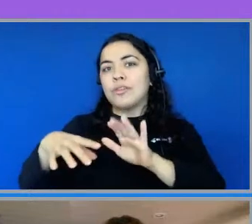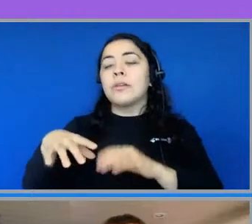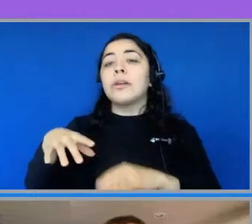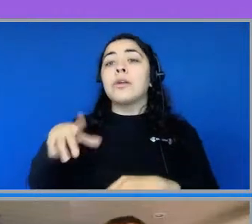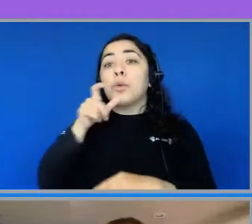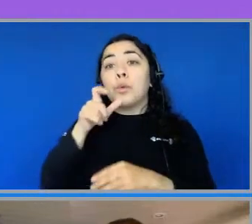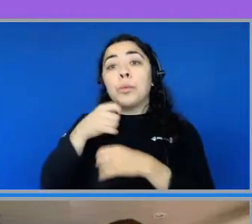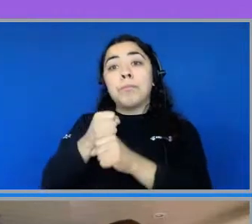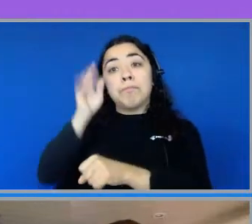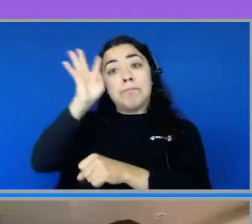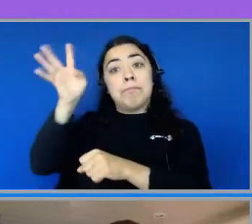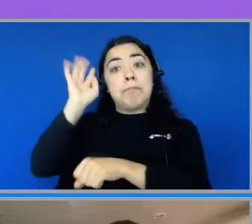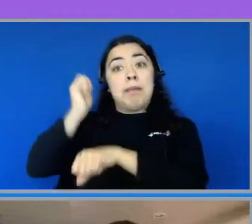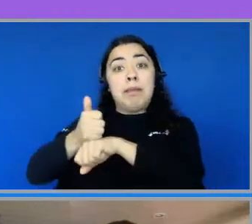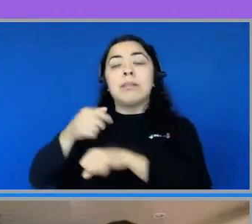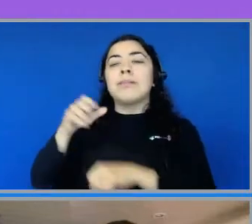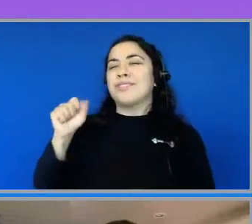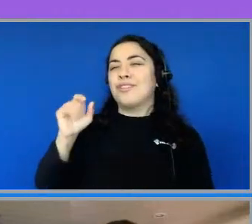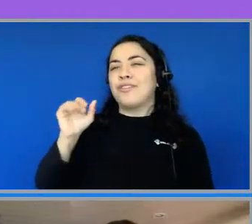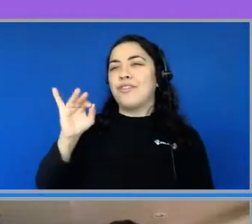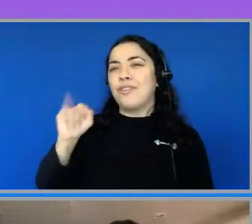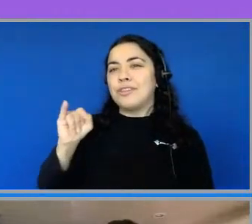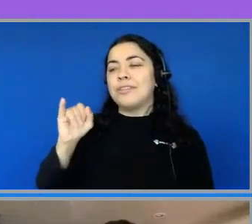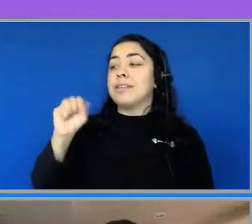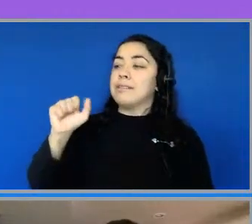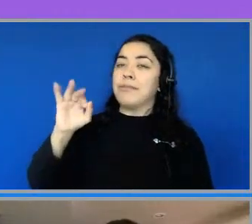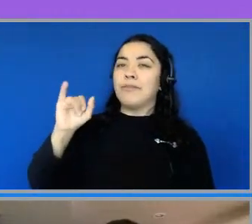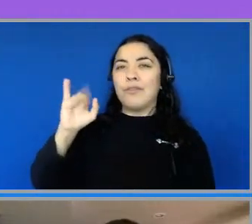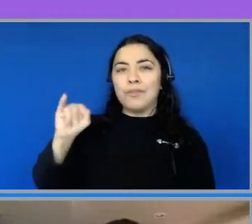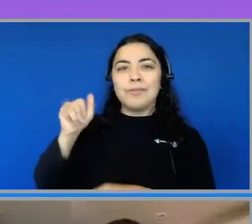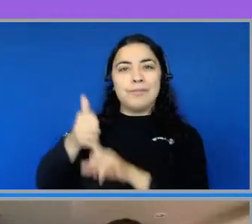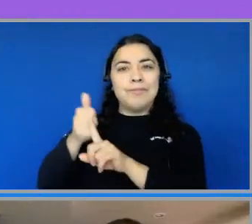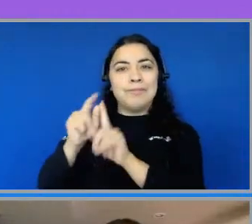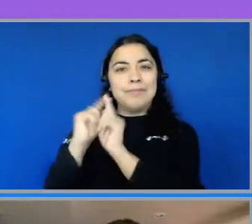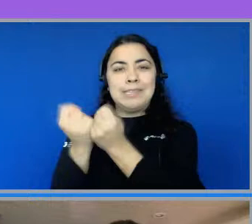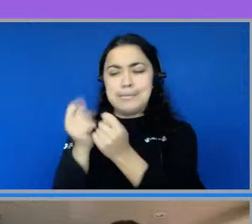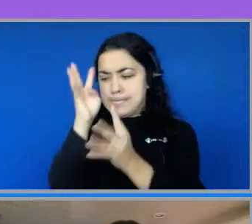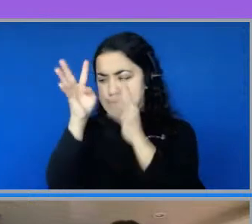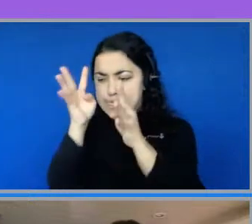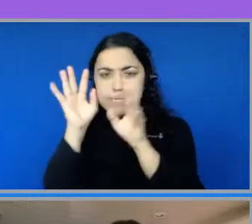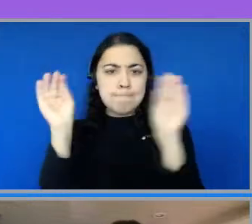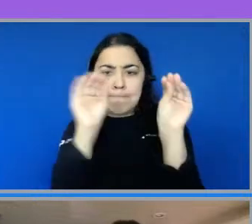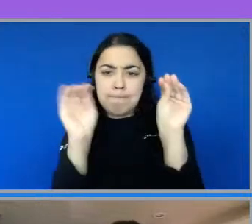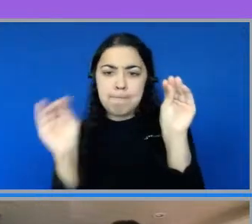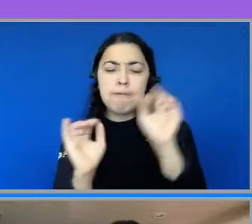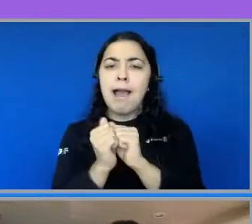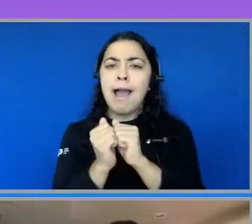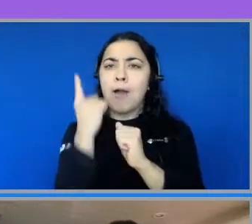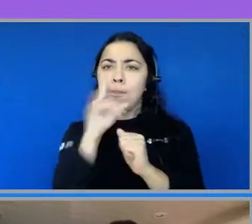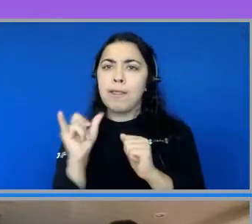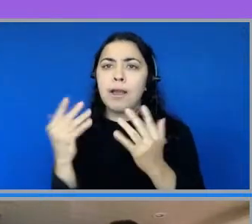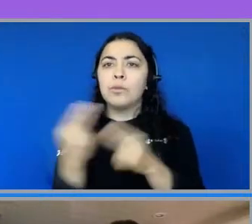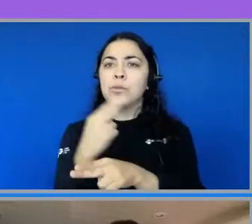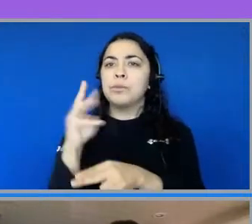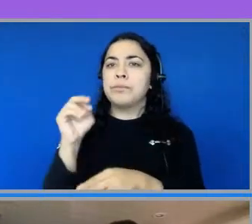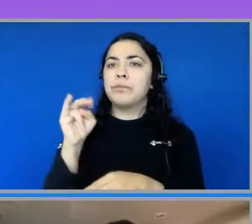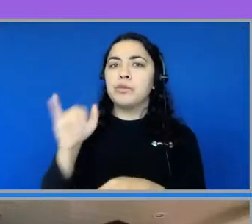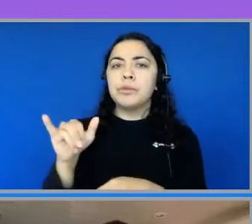Safari team made to, to sort of show how masonry would work. And